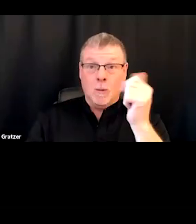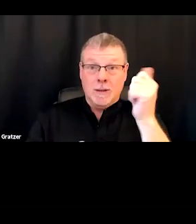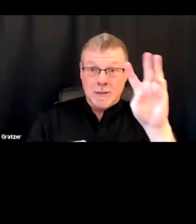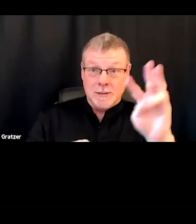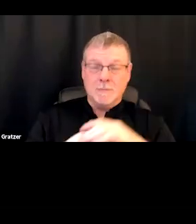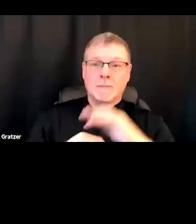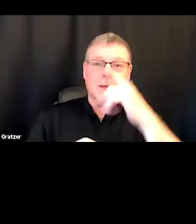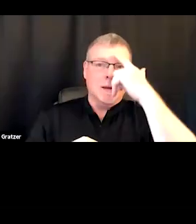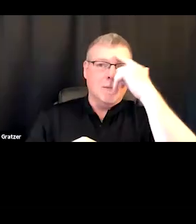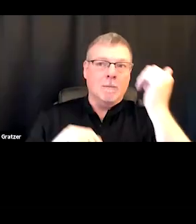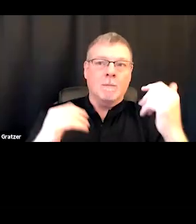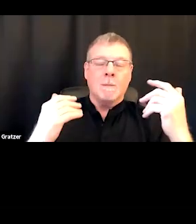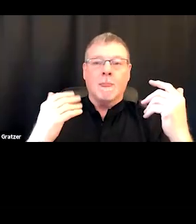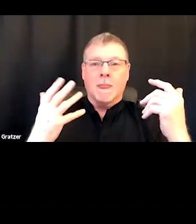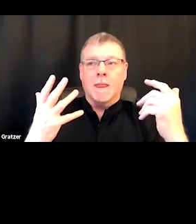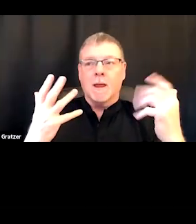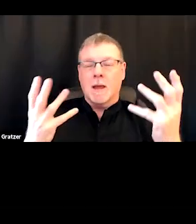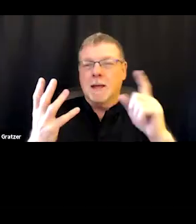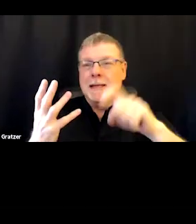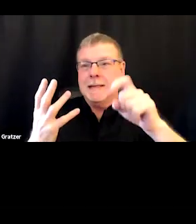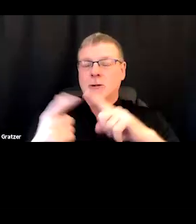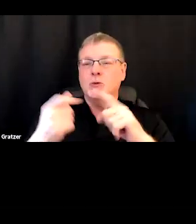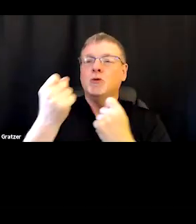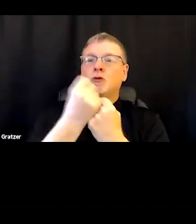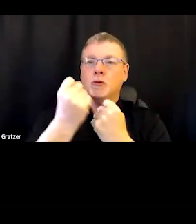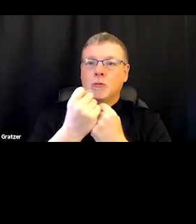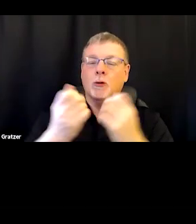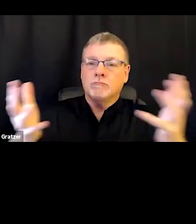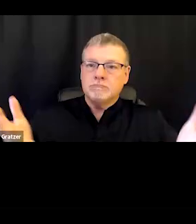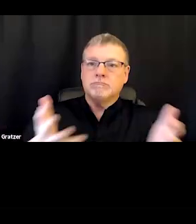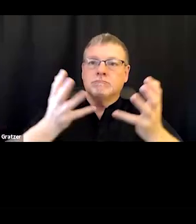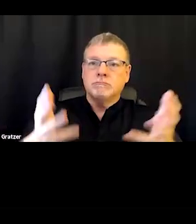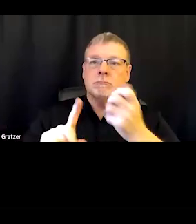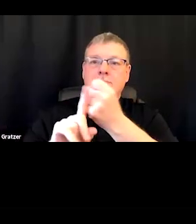was really just to support an overall effort to expand law enforcement